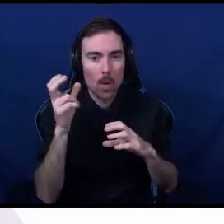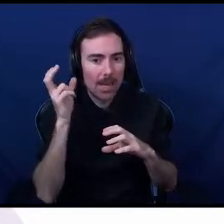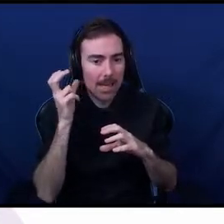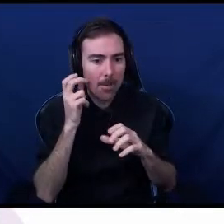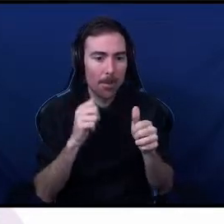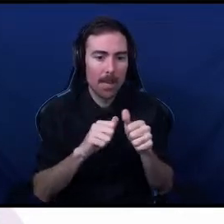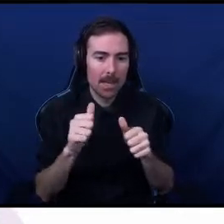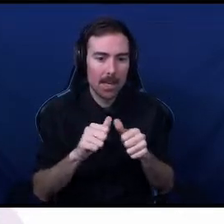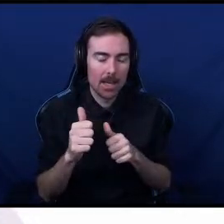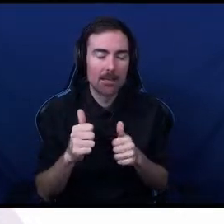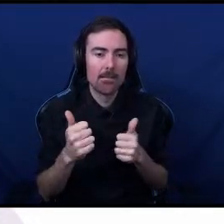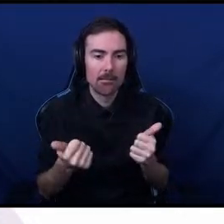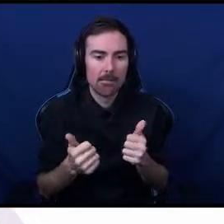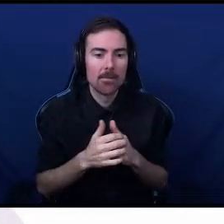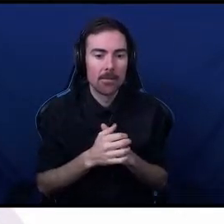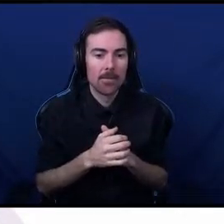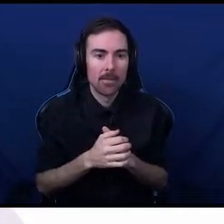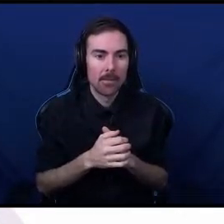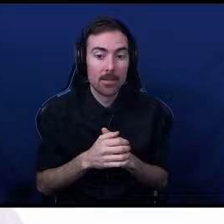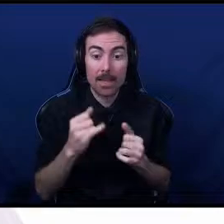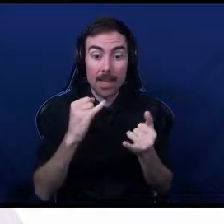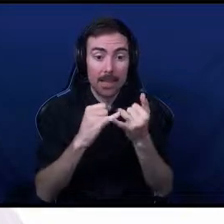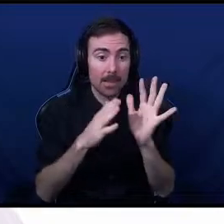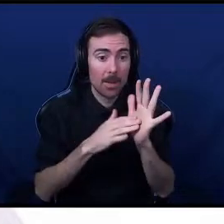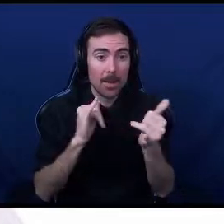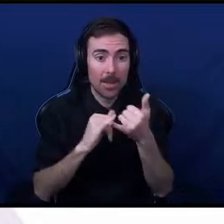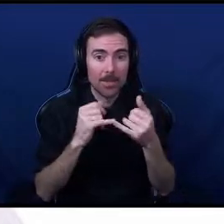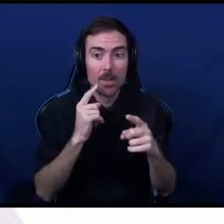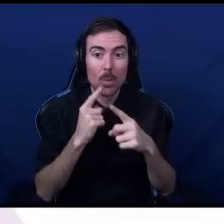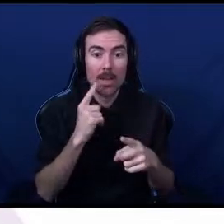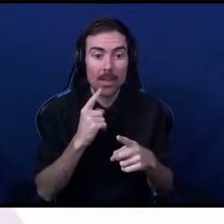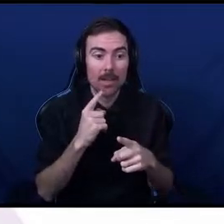other thing is, SMS is a fast fact 45 billion people around